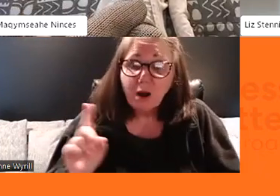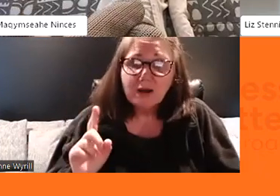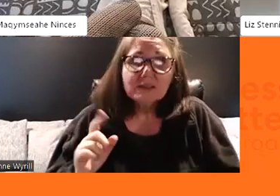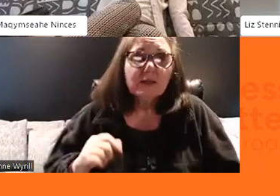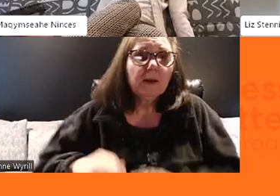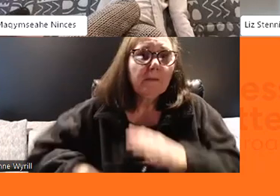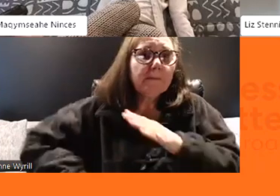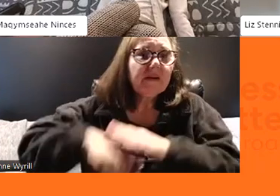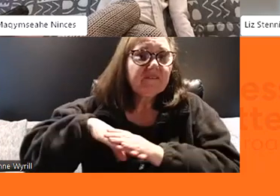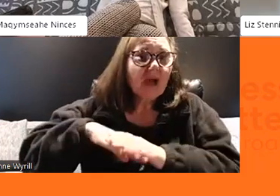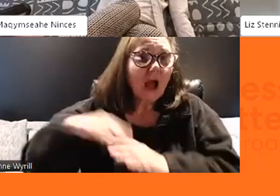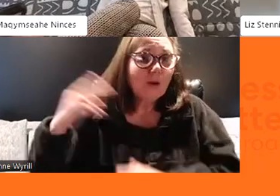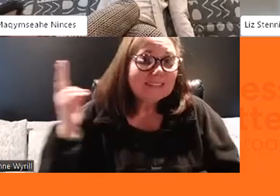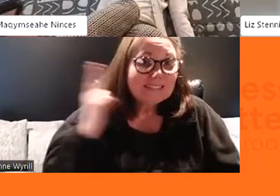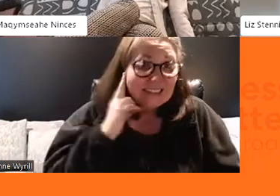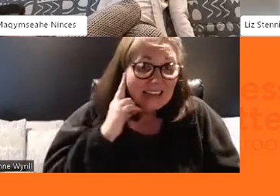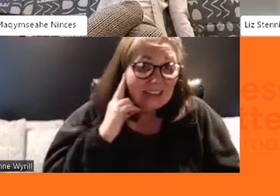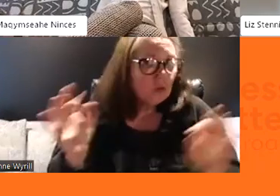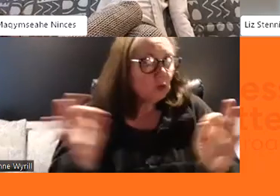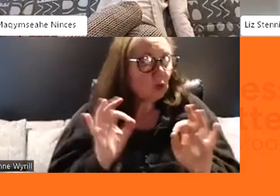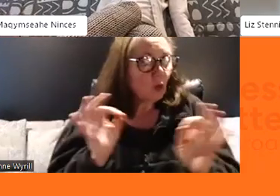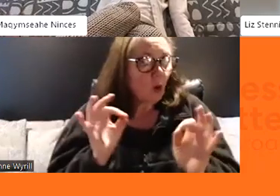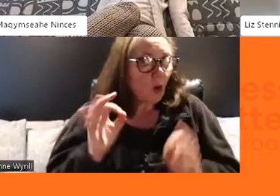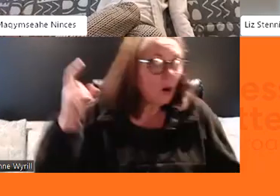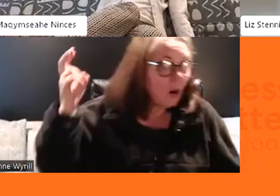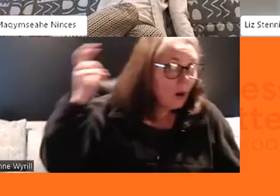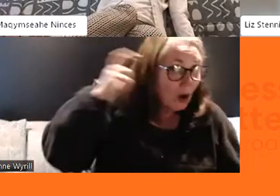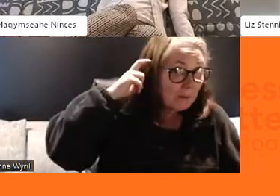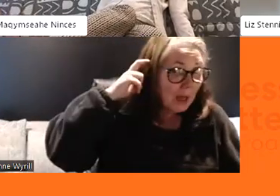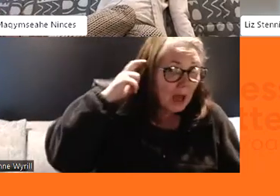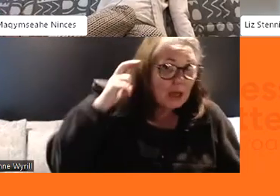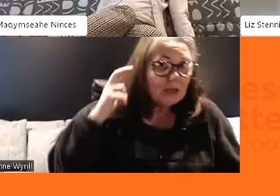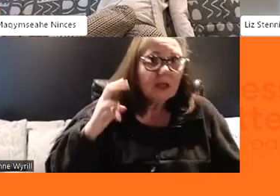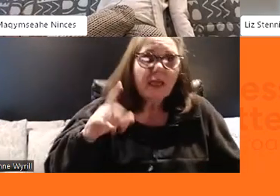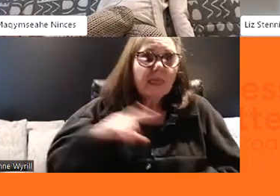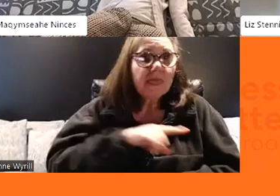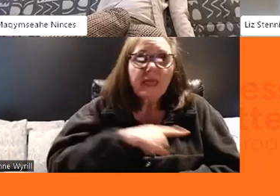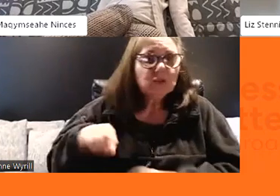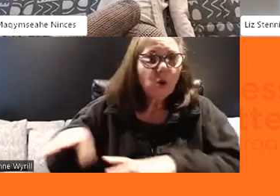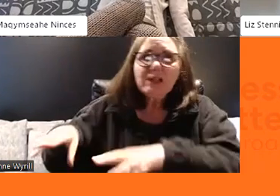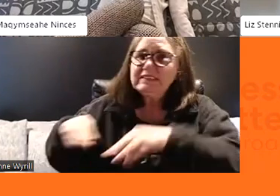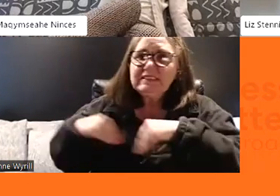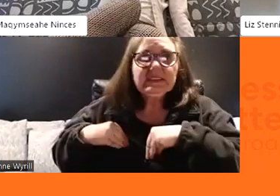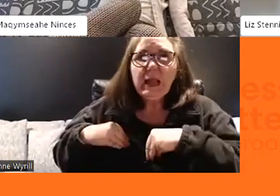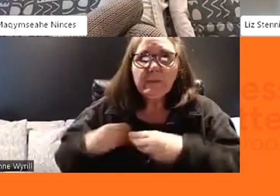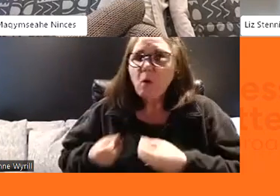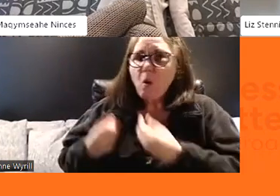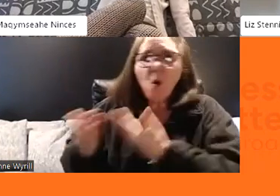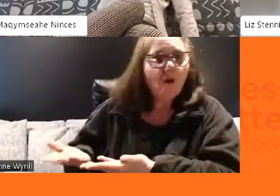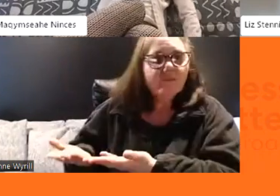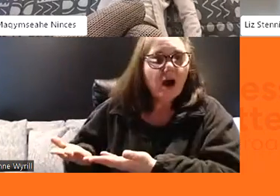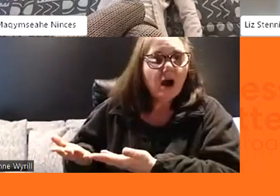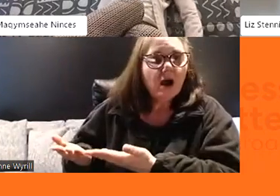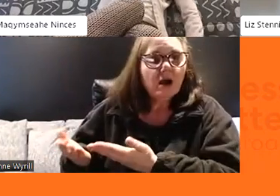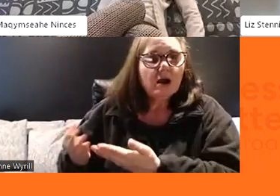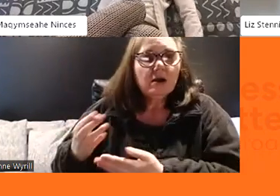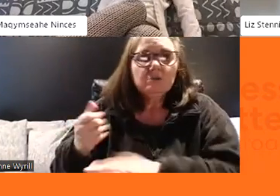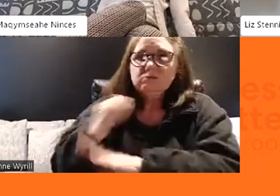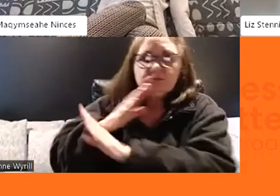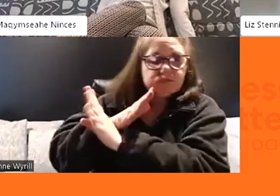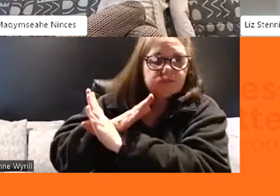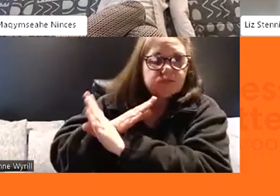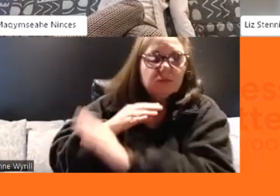But unfortunately if somebody is profoundly Deaf, they might not